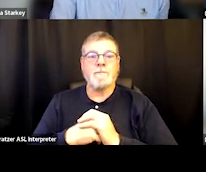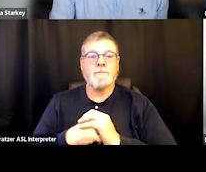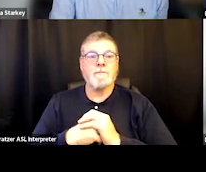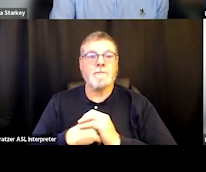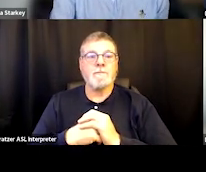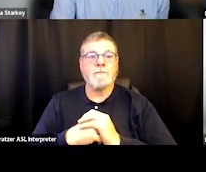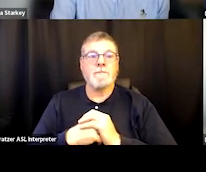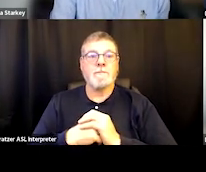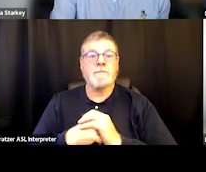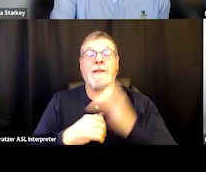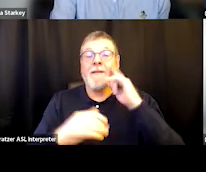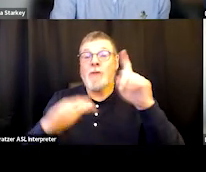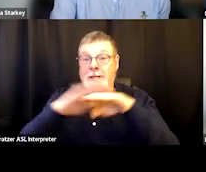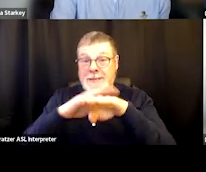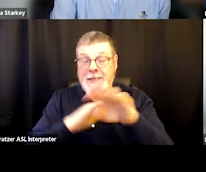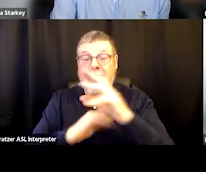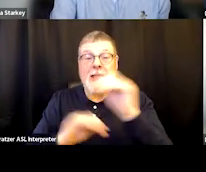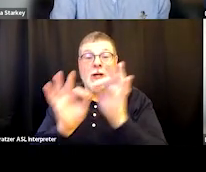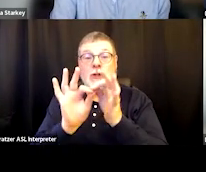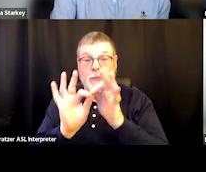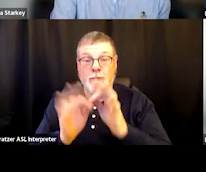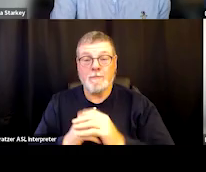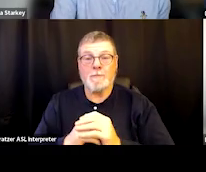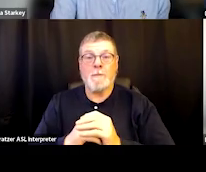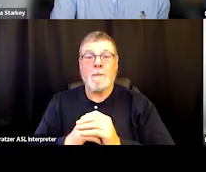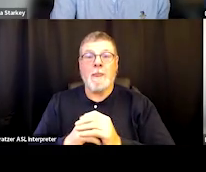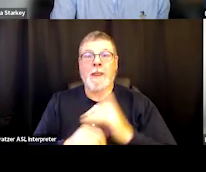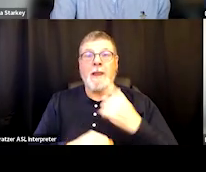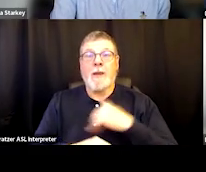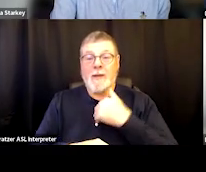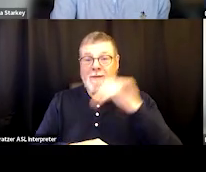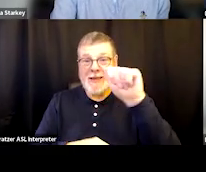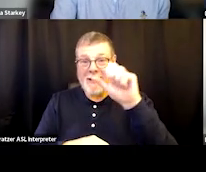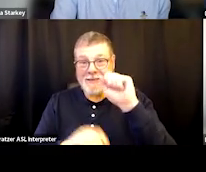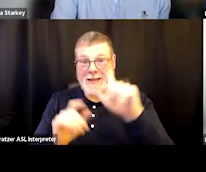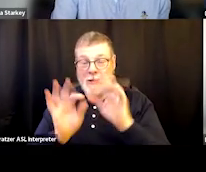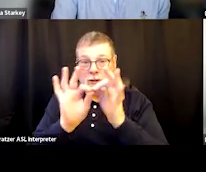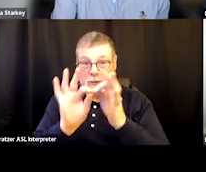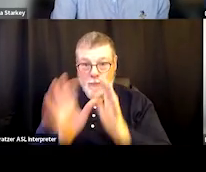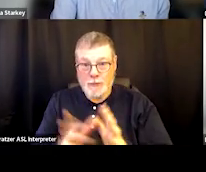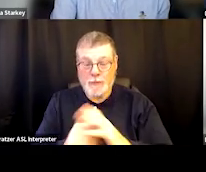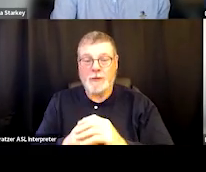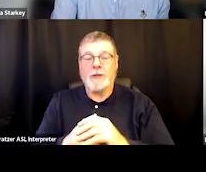For accessibility and interpretation, we have ASL interpretation, live captioning,